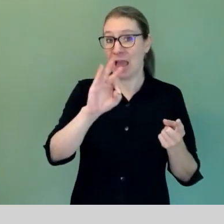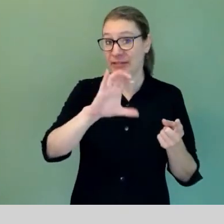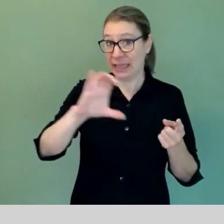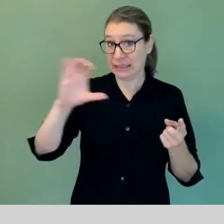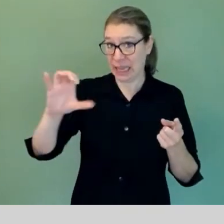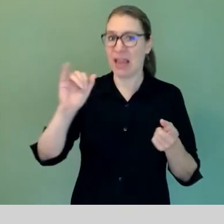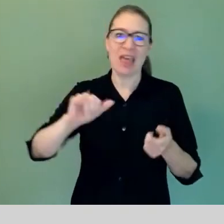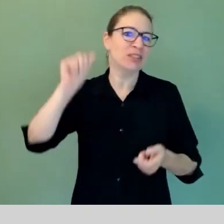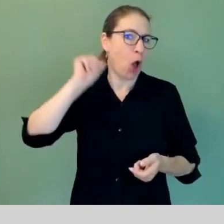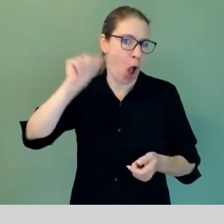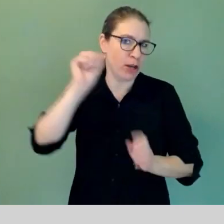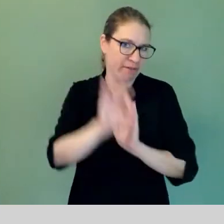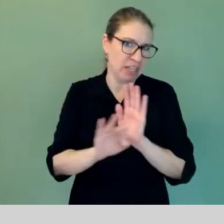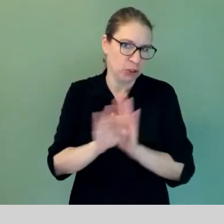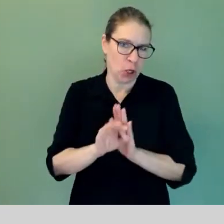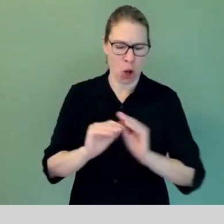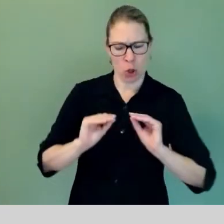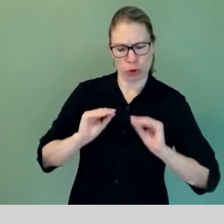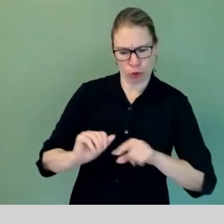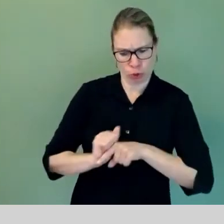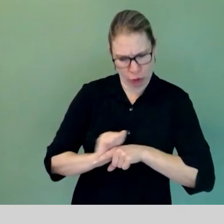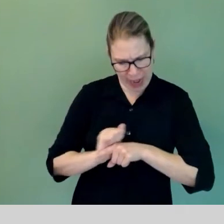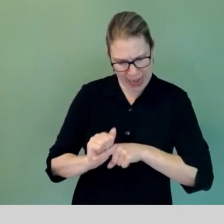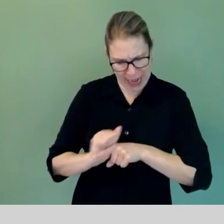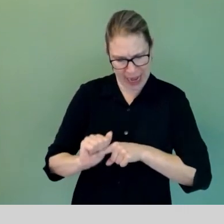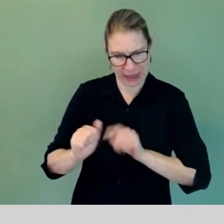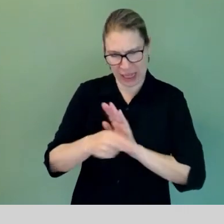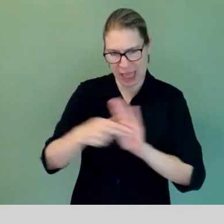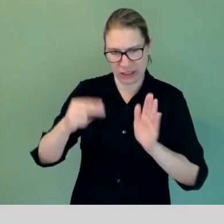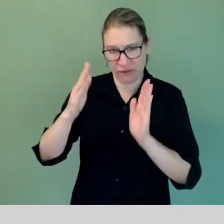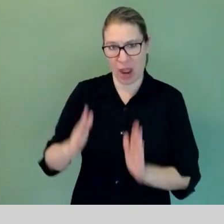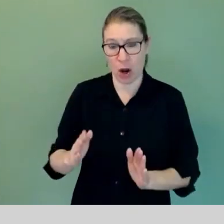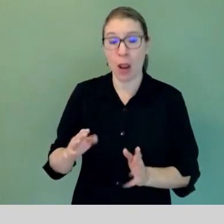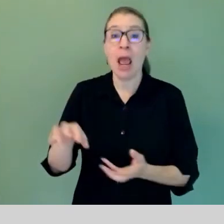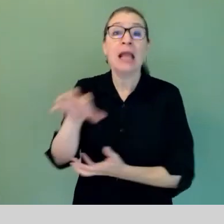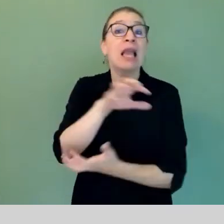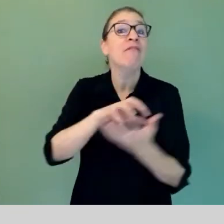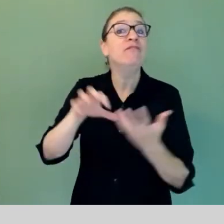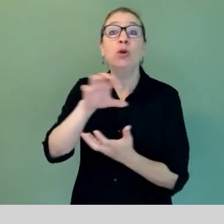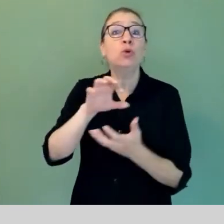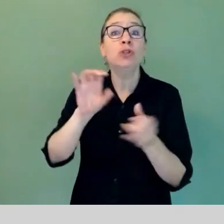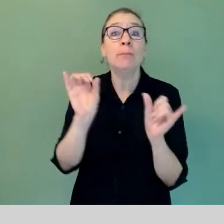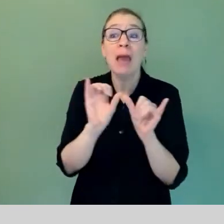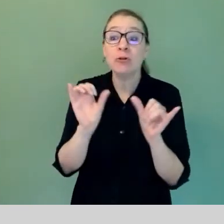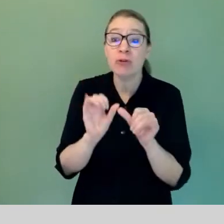we just use MFCC as the audio features, train the classifier, and the confusion metrics you see